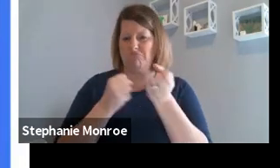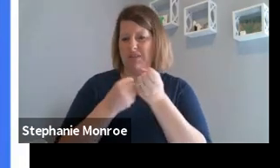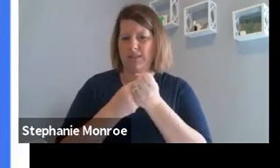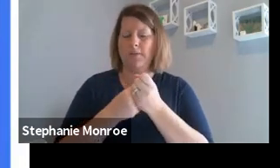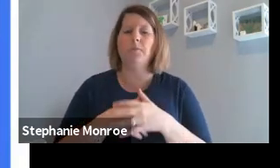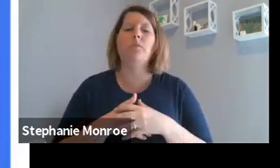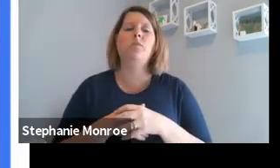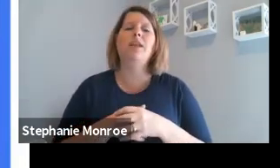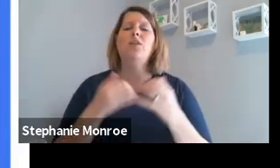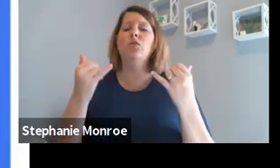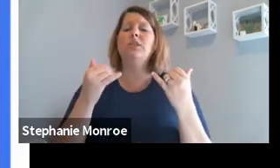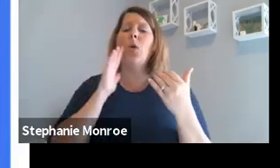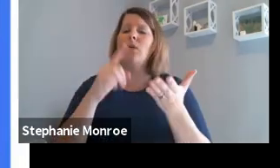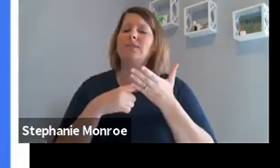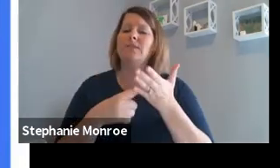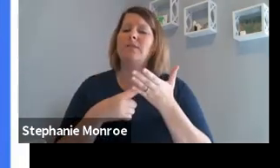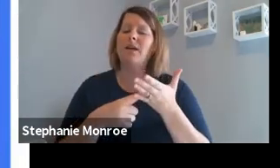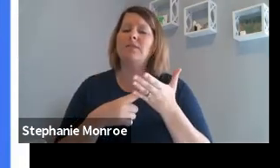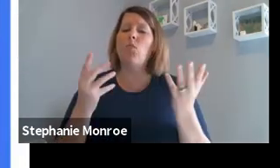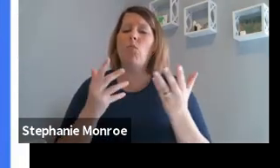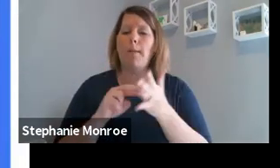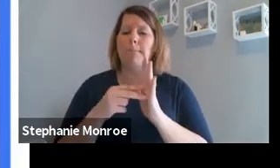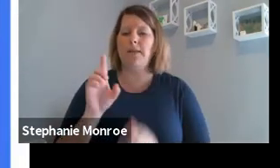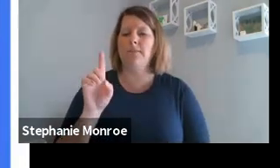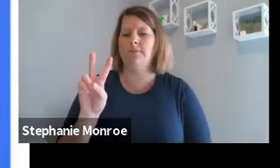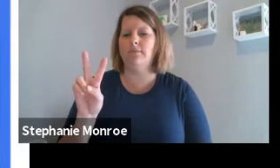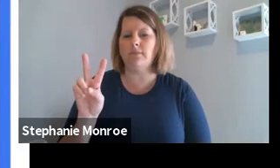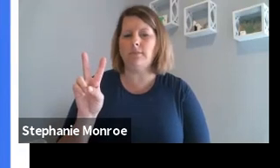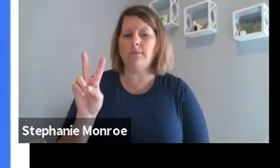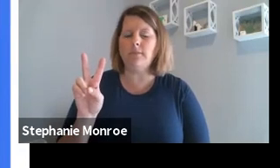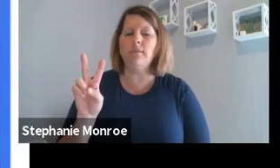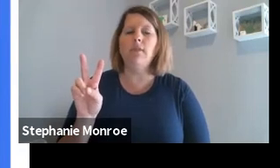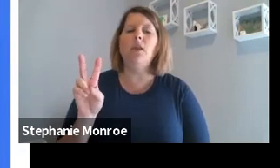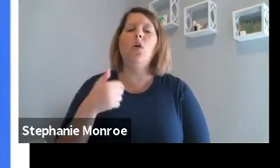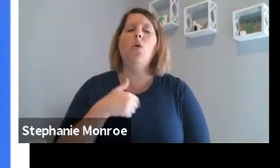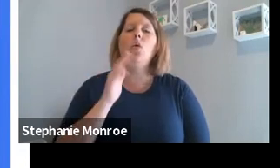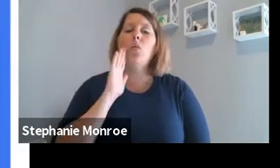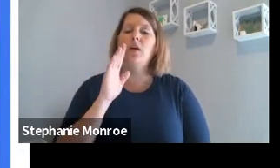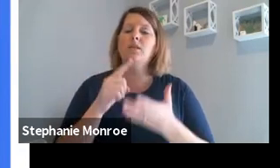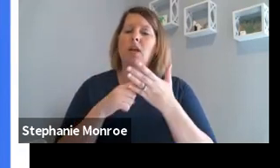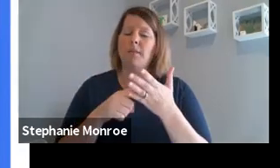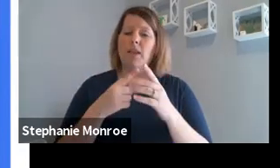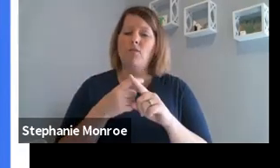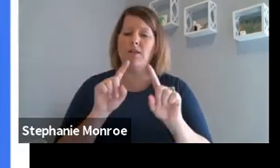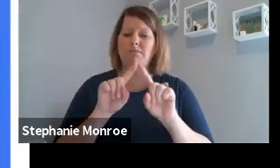So today we're going to talk about what is domestic violence, and we're going to talk about it from a different perspective.